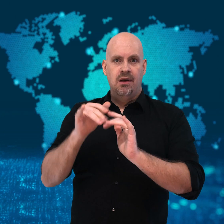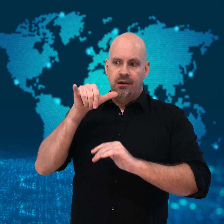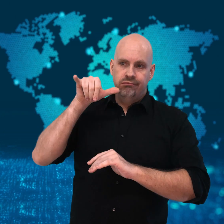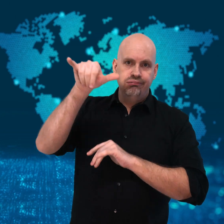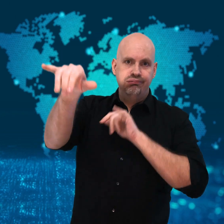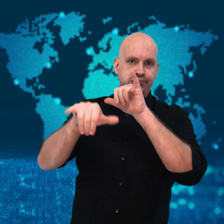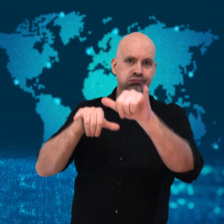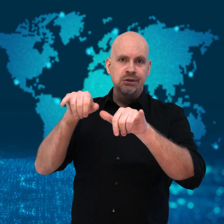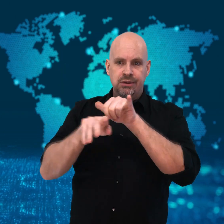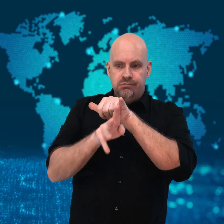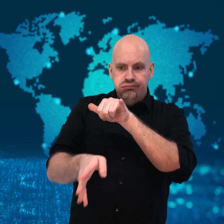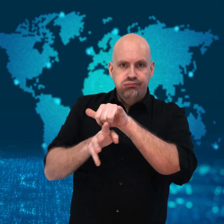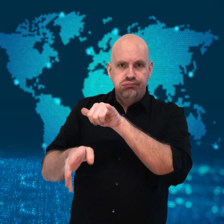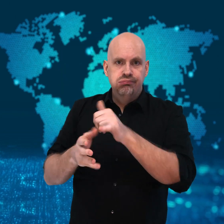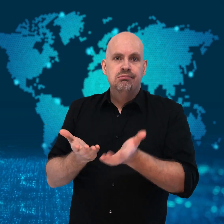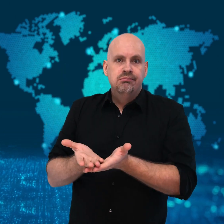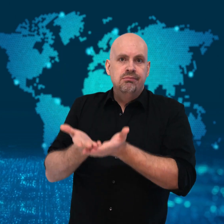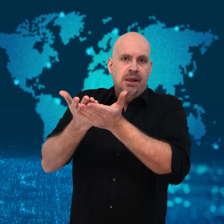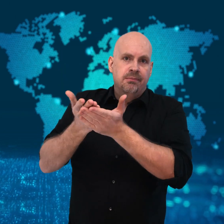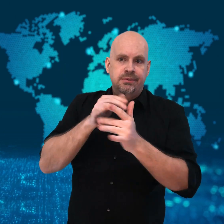the multiple fires.